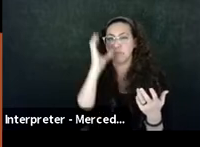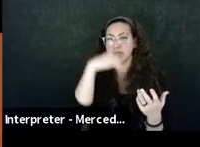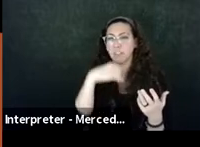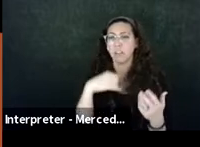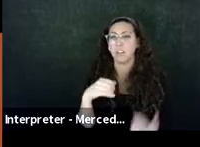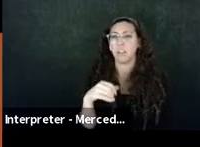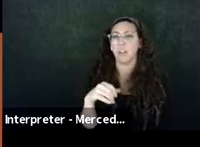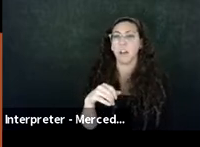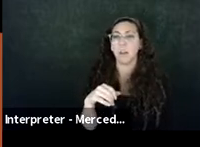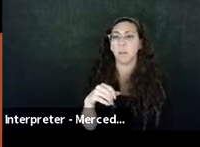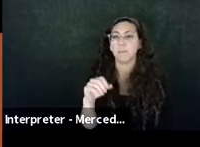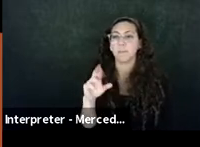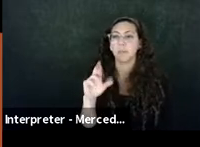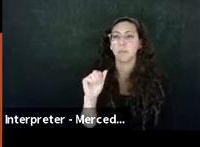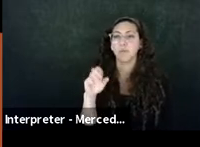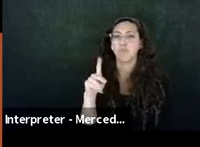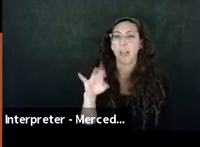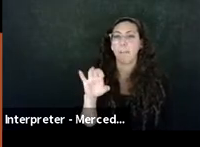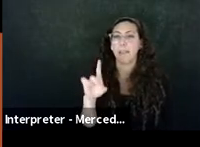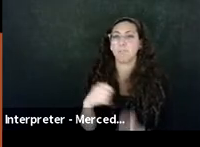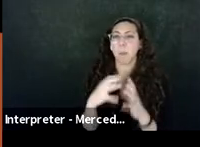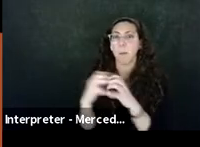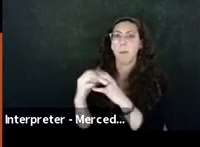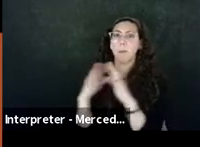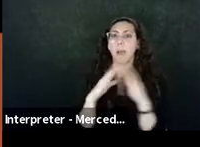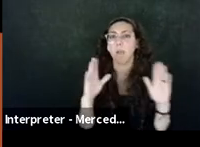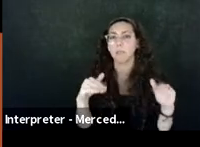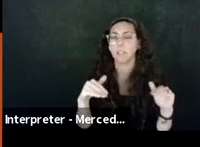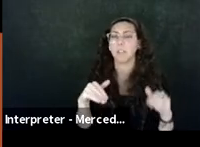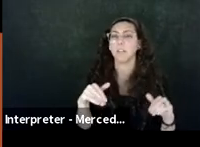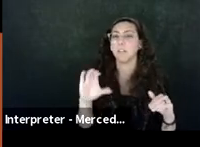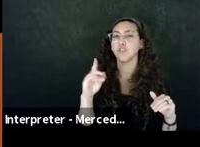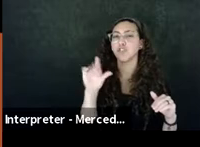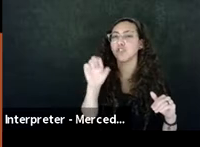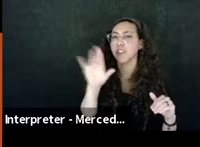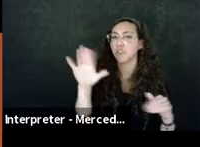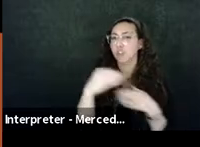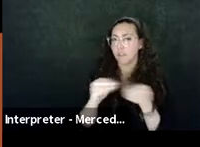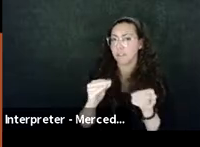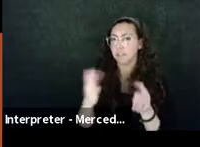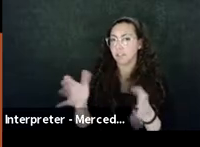Natalie Chavez: I had never really heard of the model before, but this is what the pilot or the chancellor's office is encouraging us to use the idea is